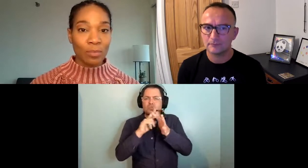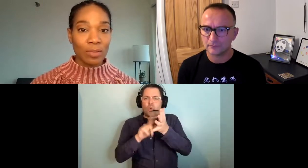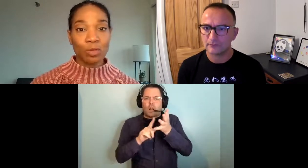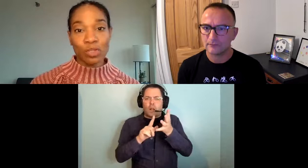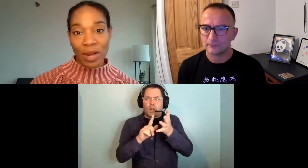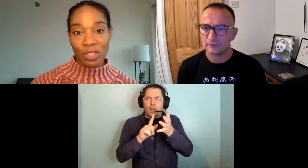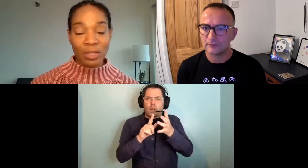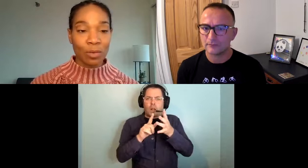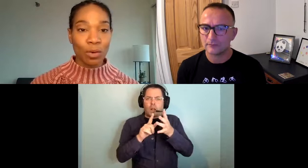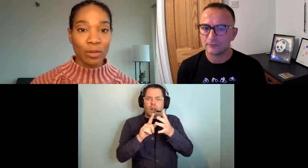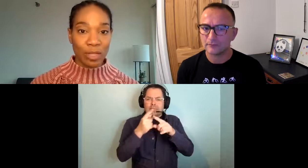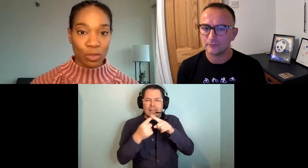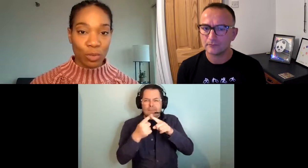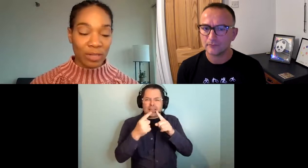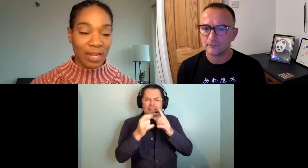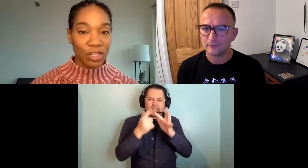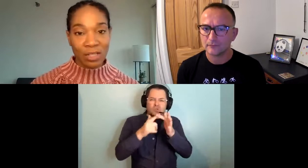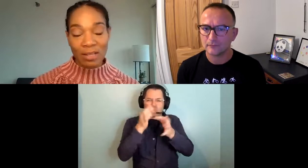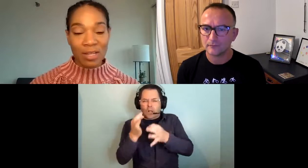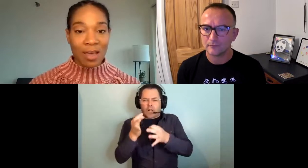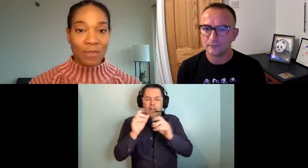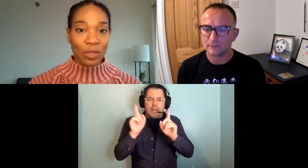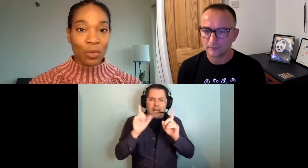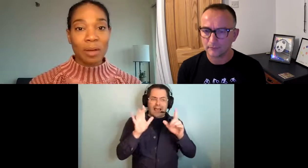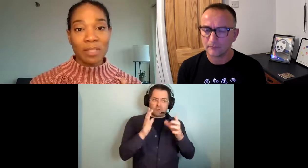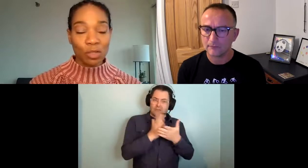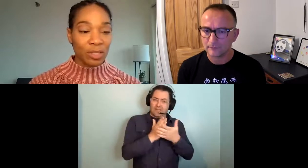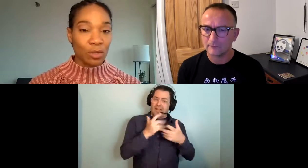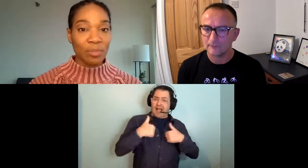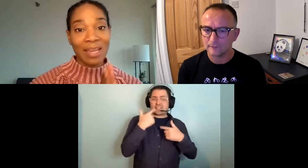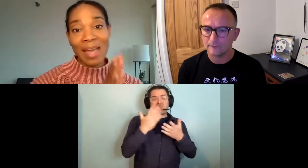yearnings and demi is in the middle that is where I